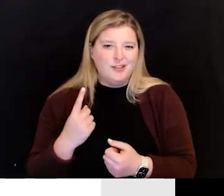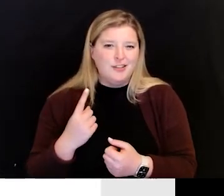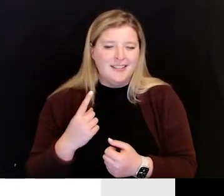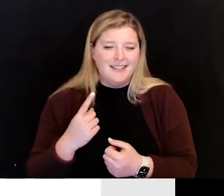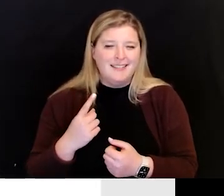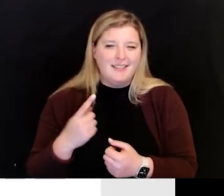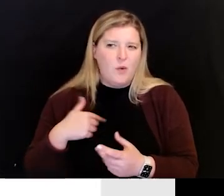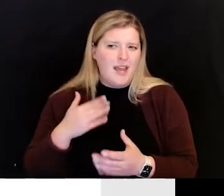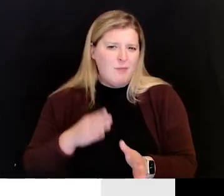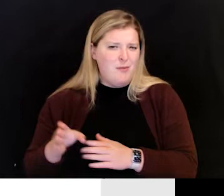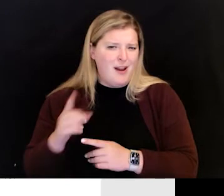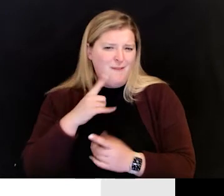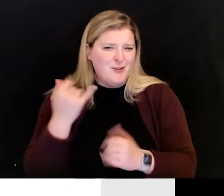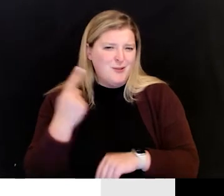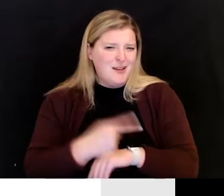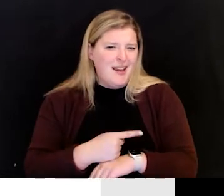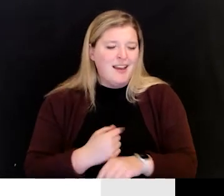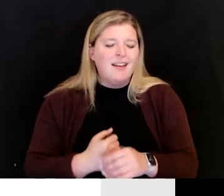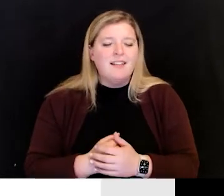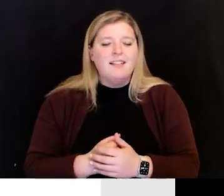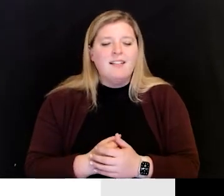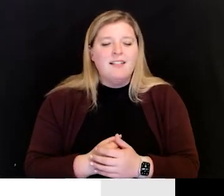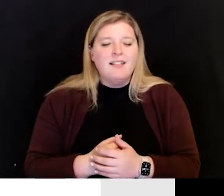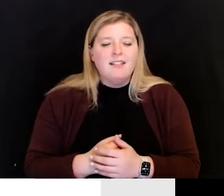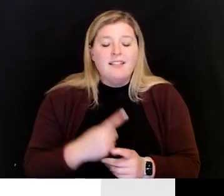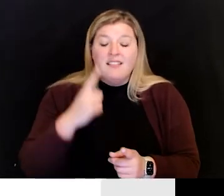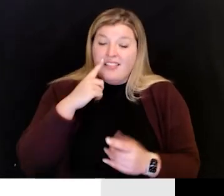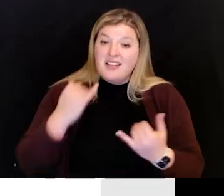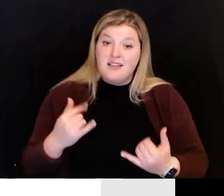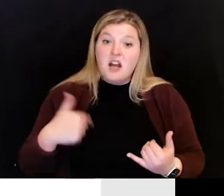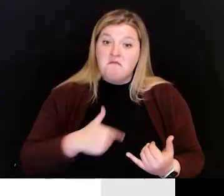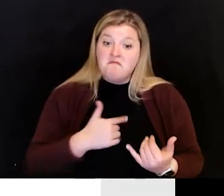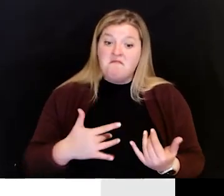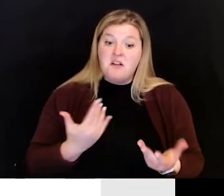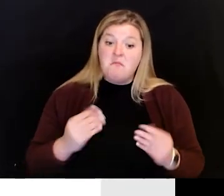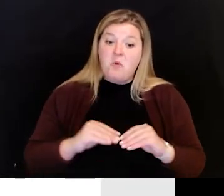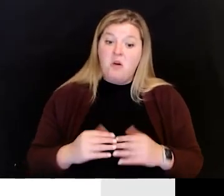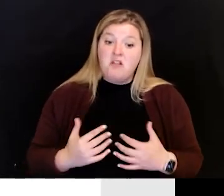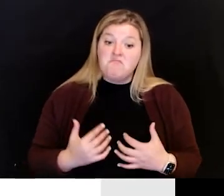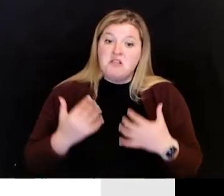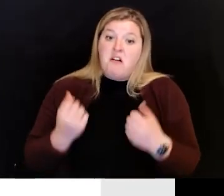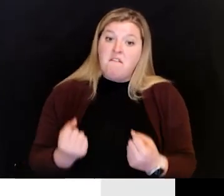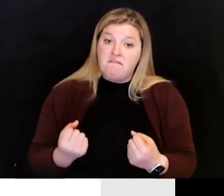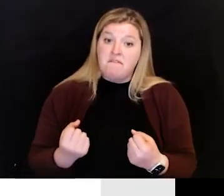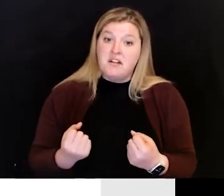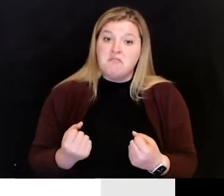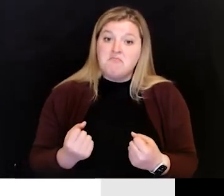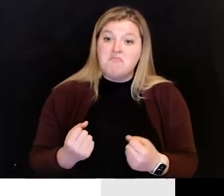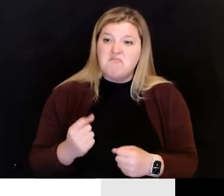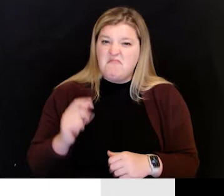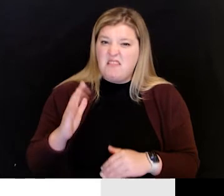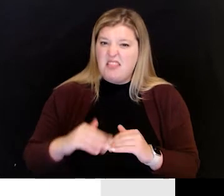And I think we're a lot more confident today than we were, certainly a few years ago.